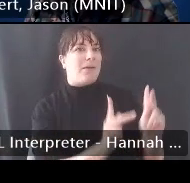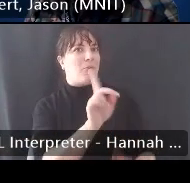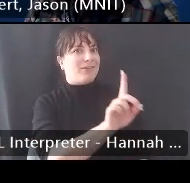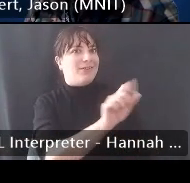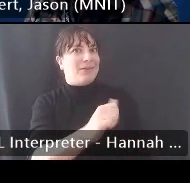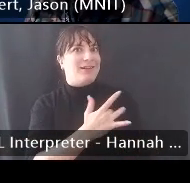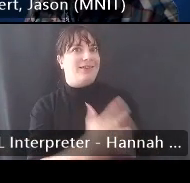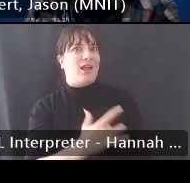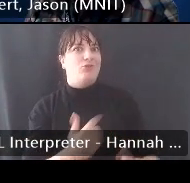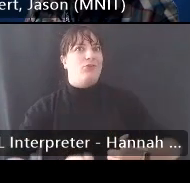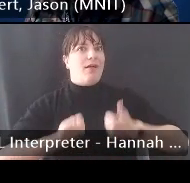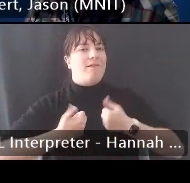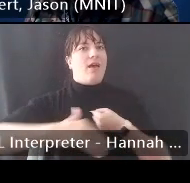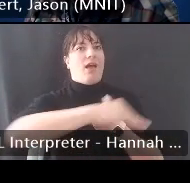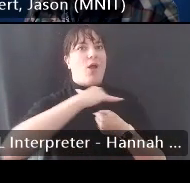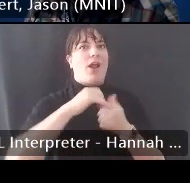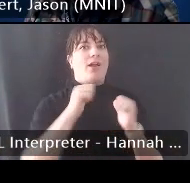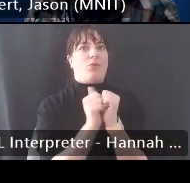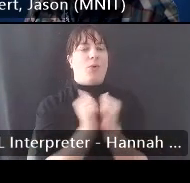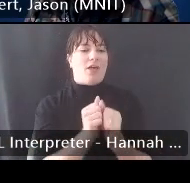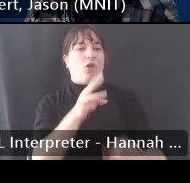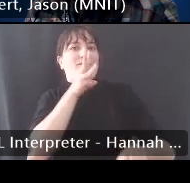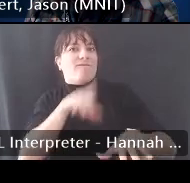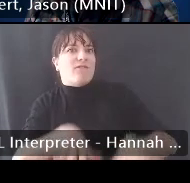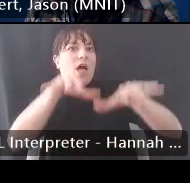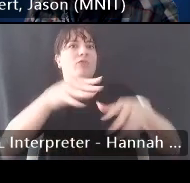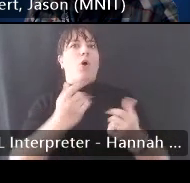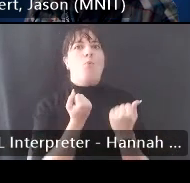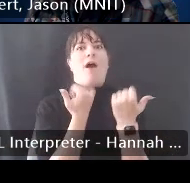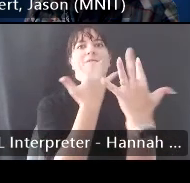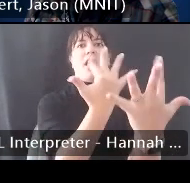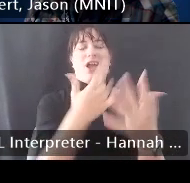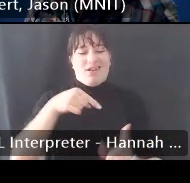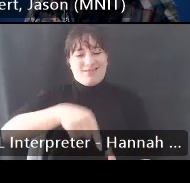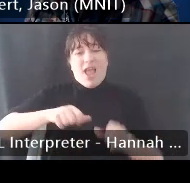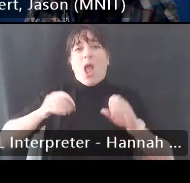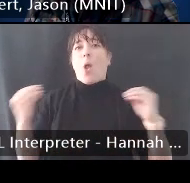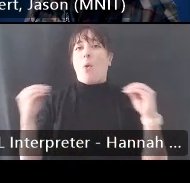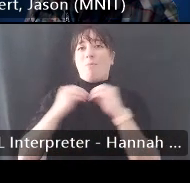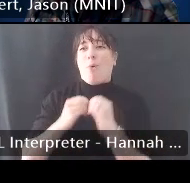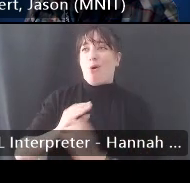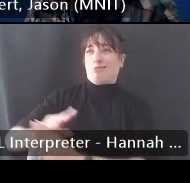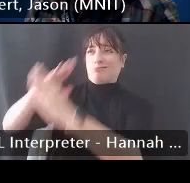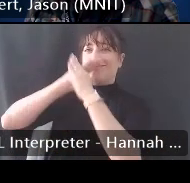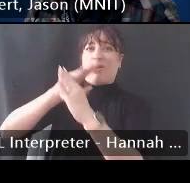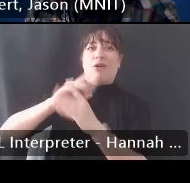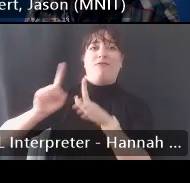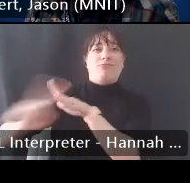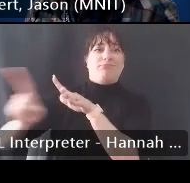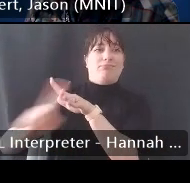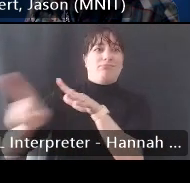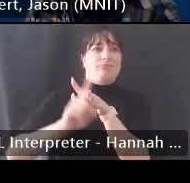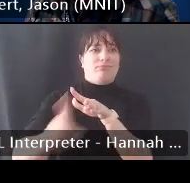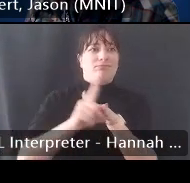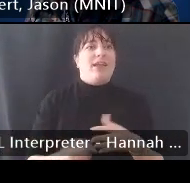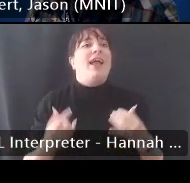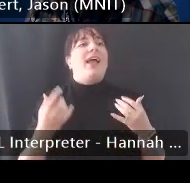are more likely to have chronic health conditions than people without disabilities. Data dates, colon, 2019-2023, left paren, five-year estimate, right paren.